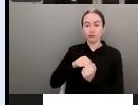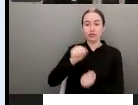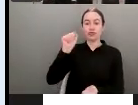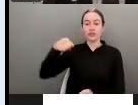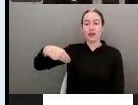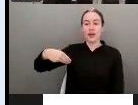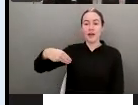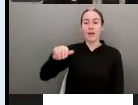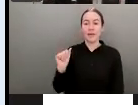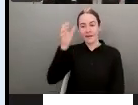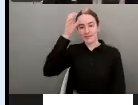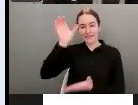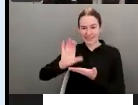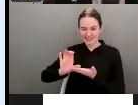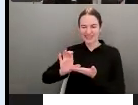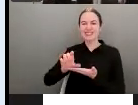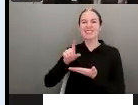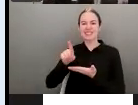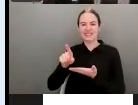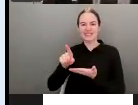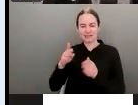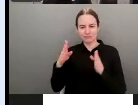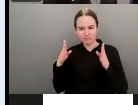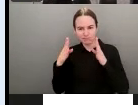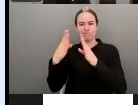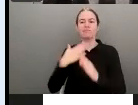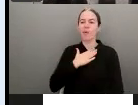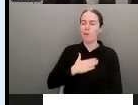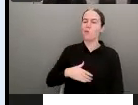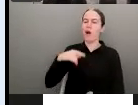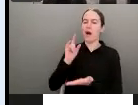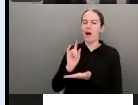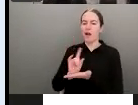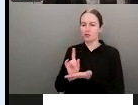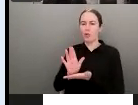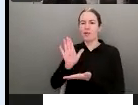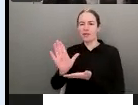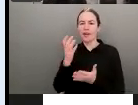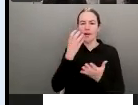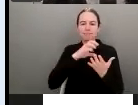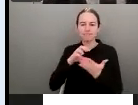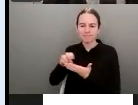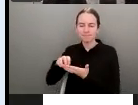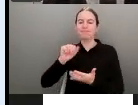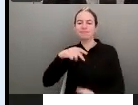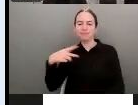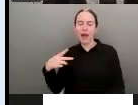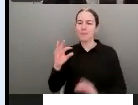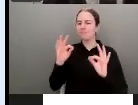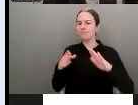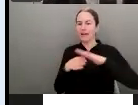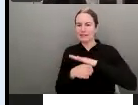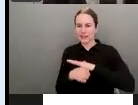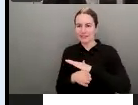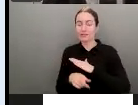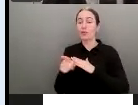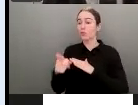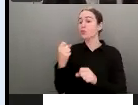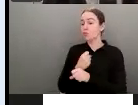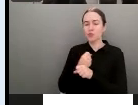of project for android developers